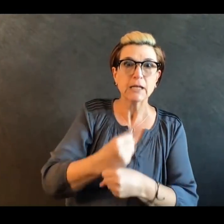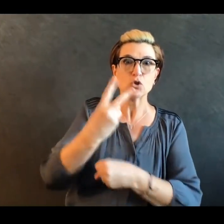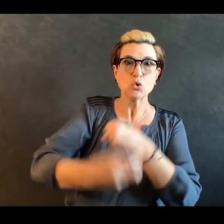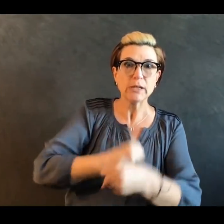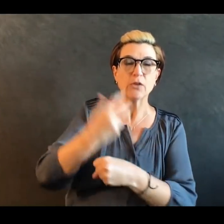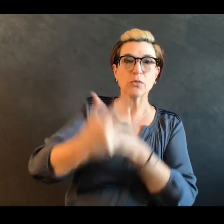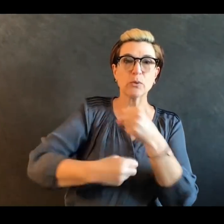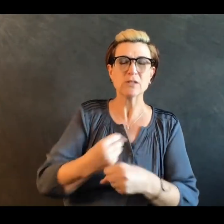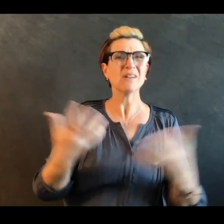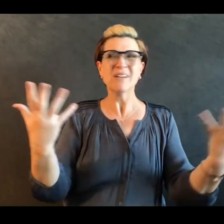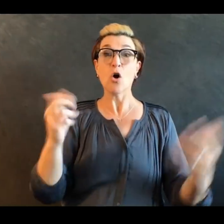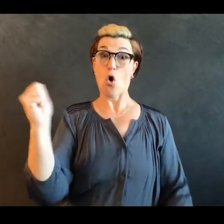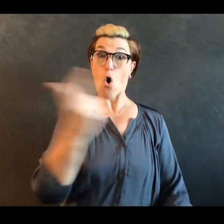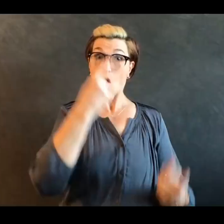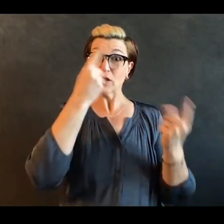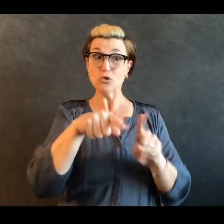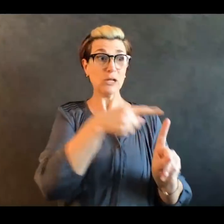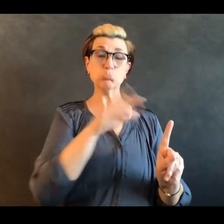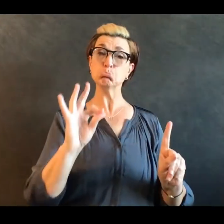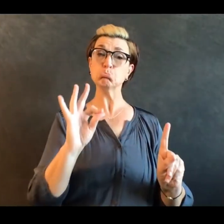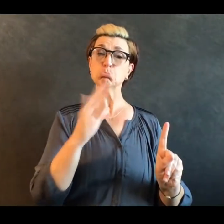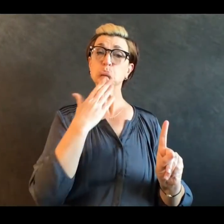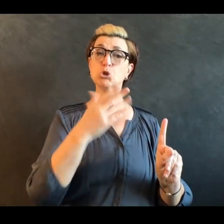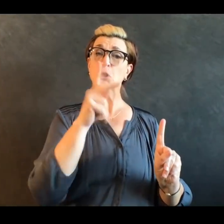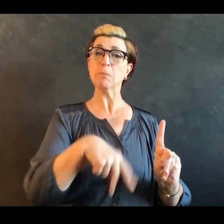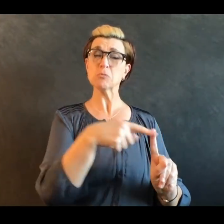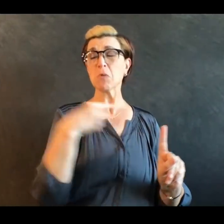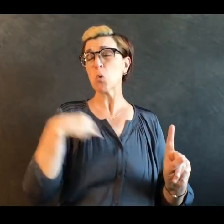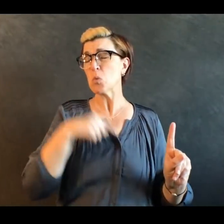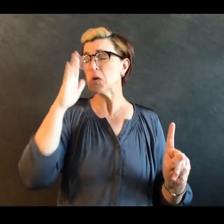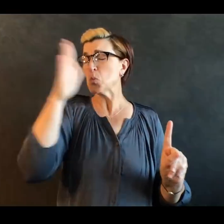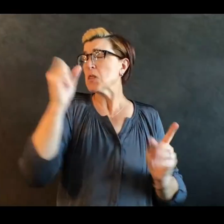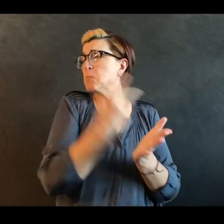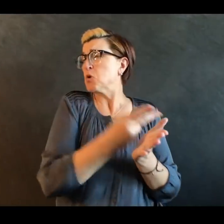approved but there's only so many hours in the day when you go through judges